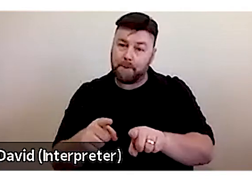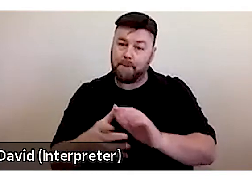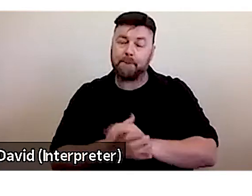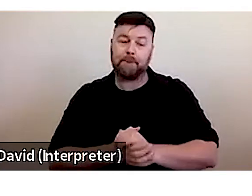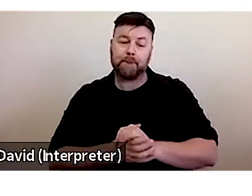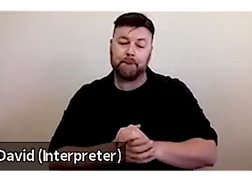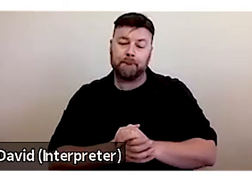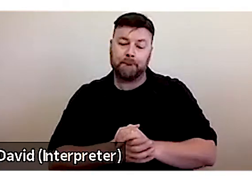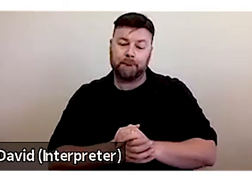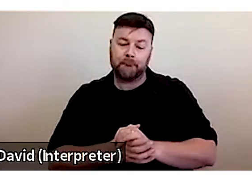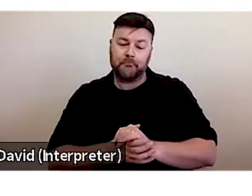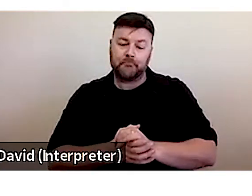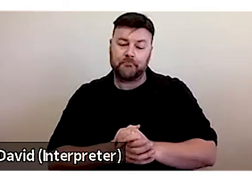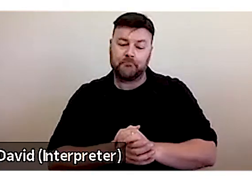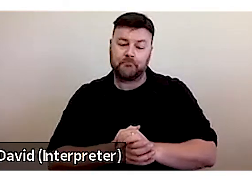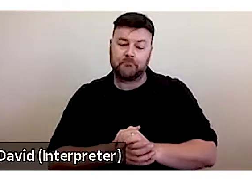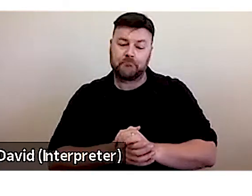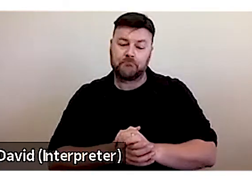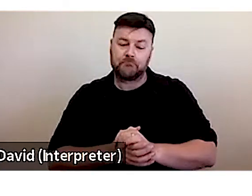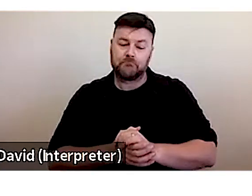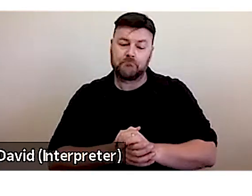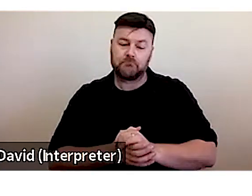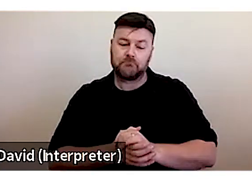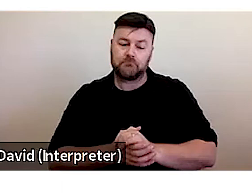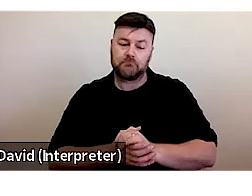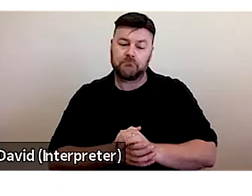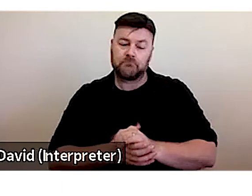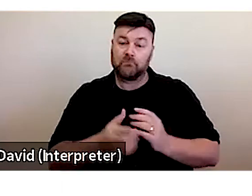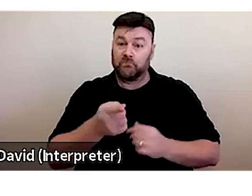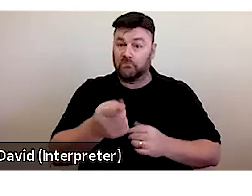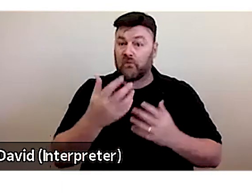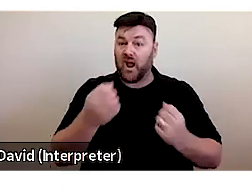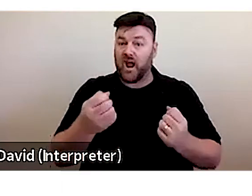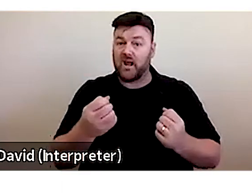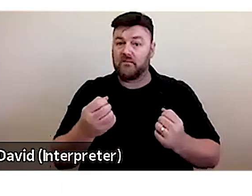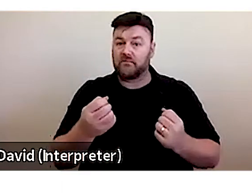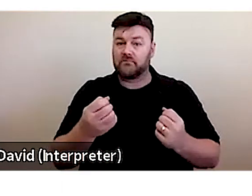Do you have things that are awful or offensive in your spaces?